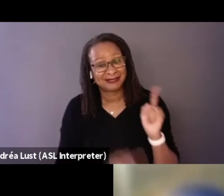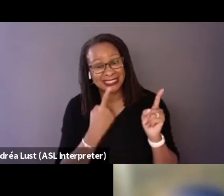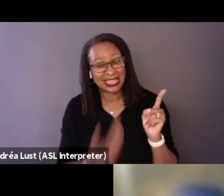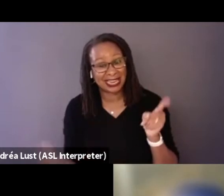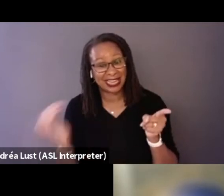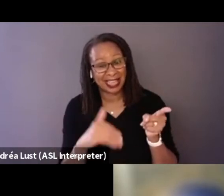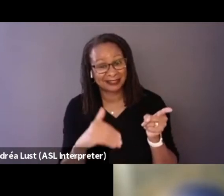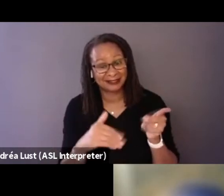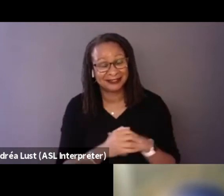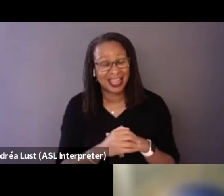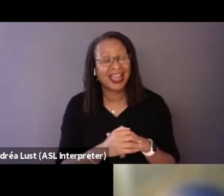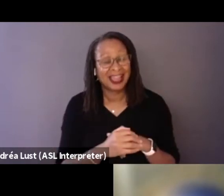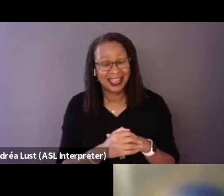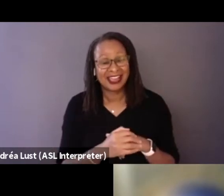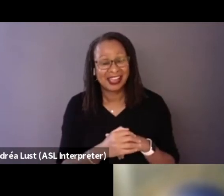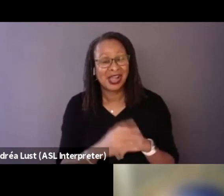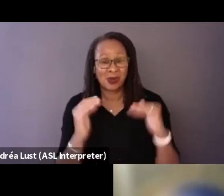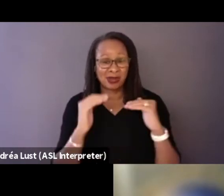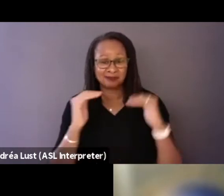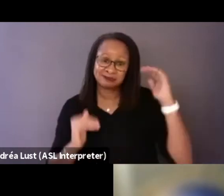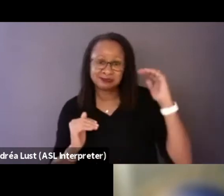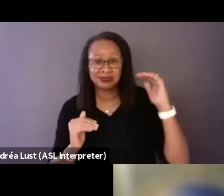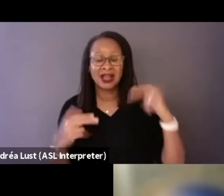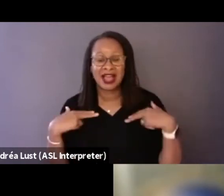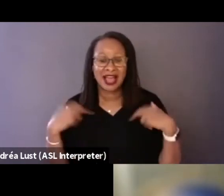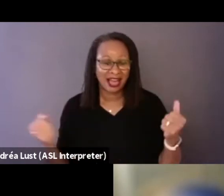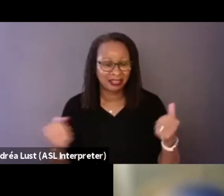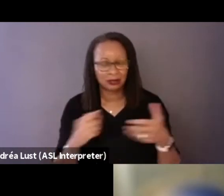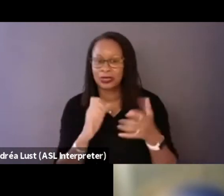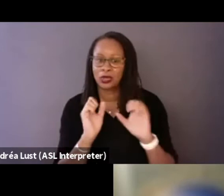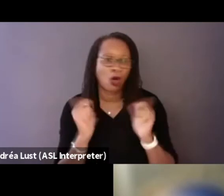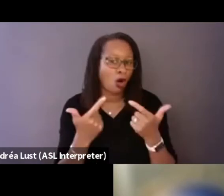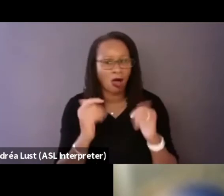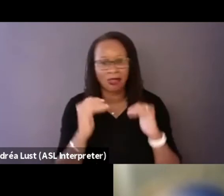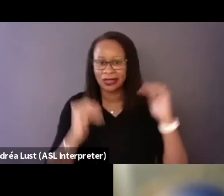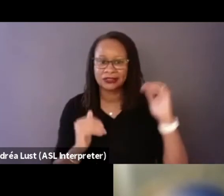I think when it comes to the inequities of health, I mean, we could go like with all the inequities of the whole system - [Jarrett] Yes.